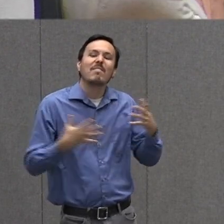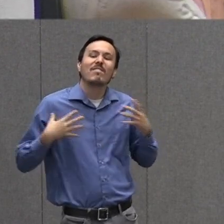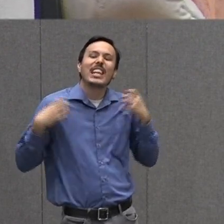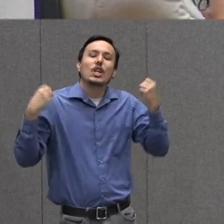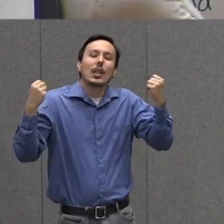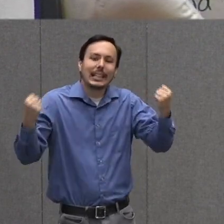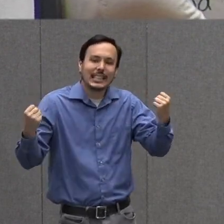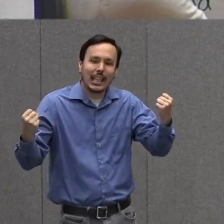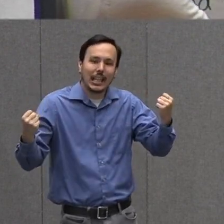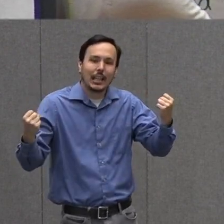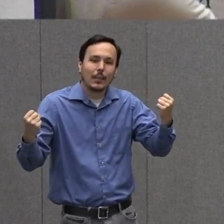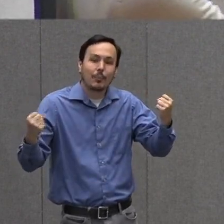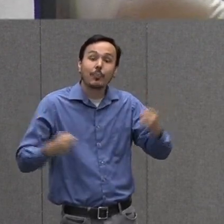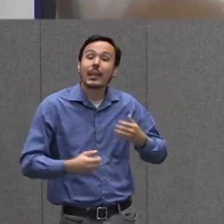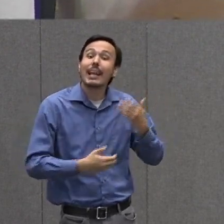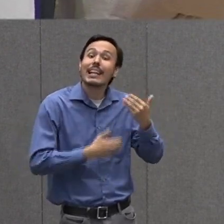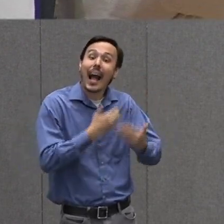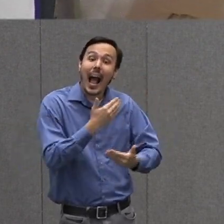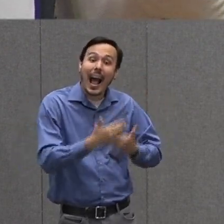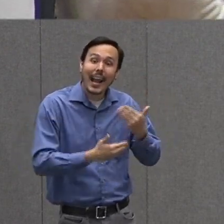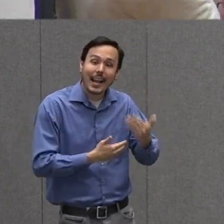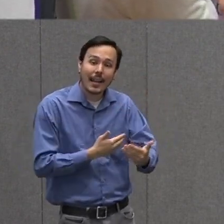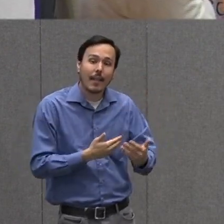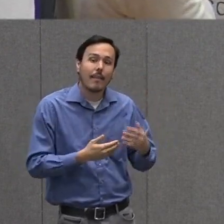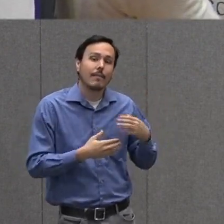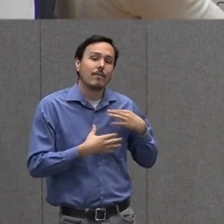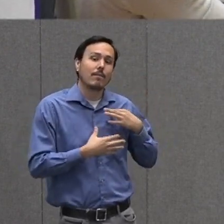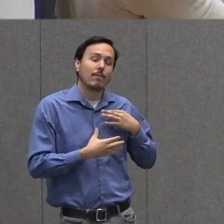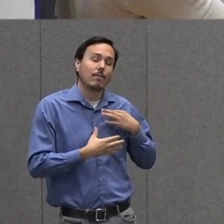Kind volunteers advocate passionately,